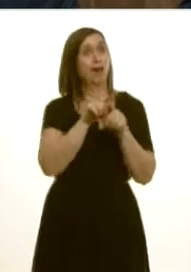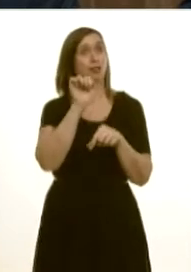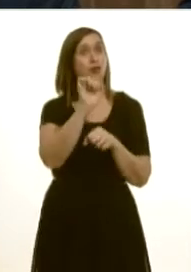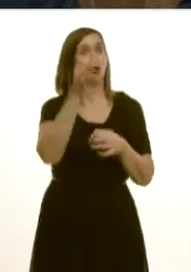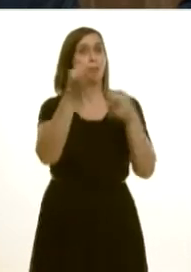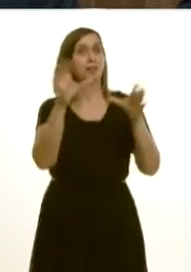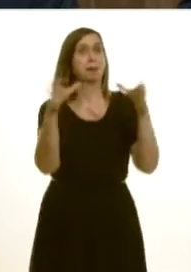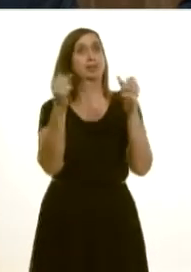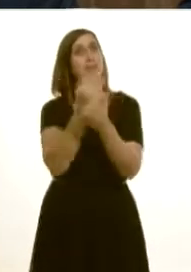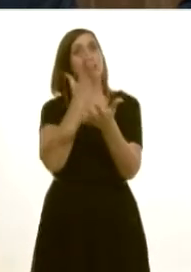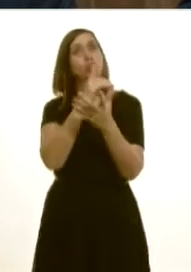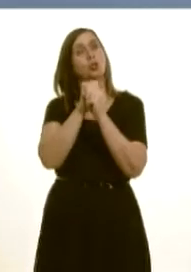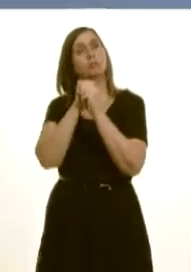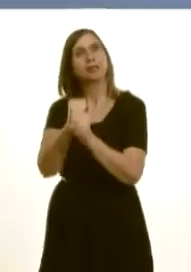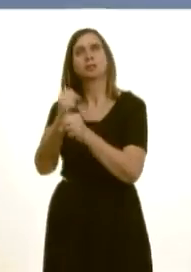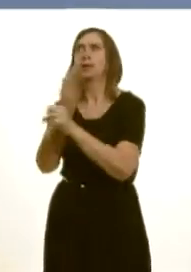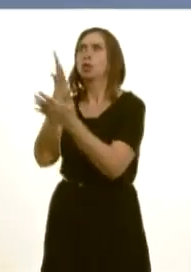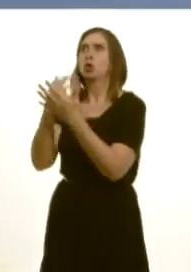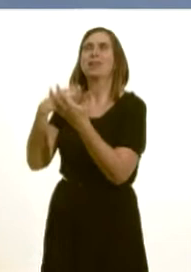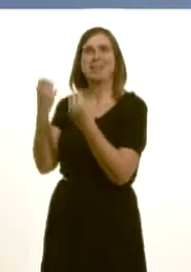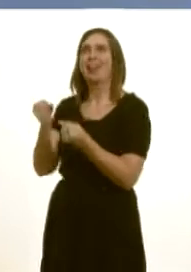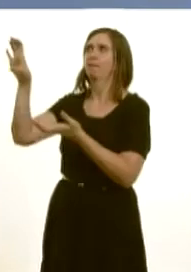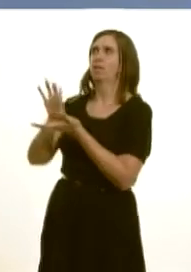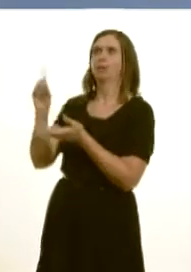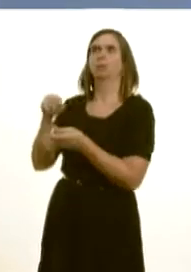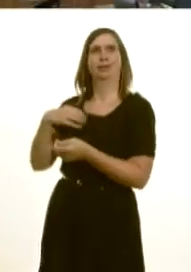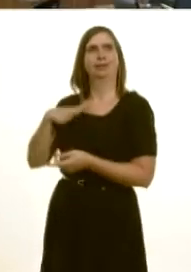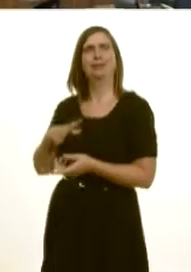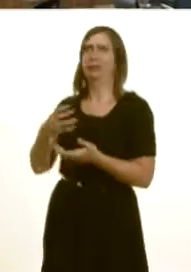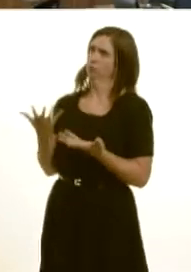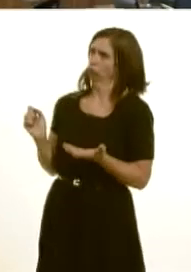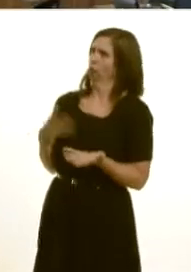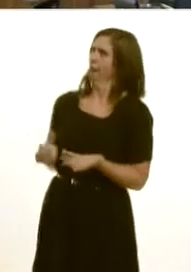Wales gets the funding that it deserves. Suzy Davies: 8. A wnaiff y Prif Weinidog roi'r